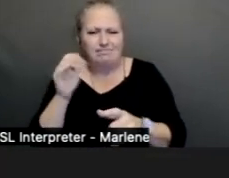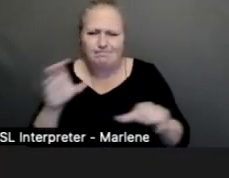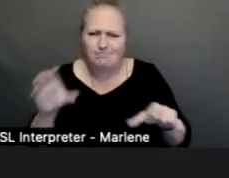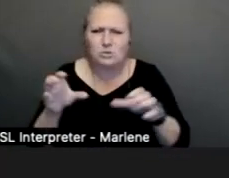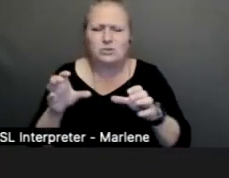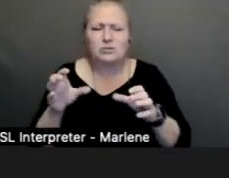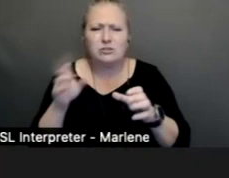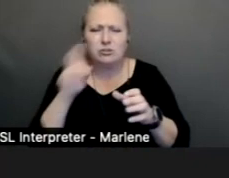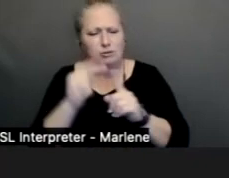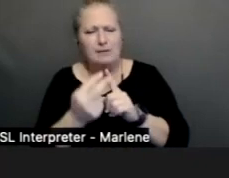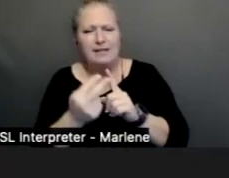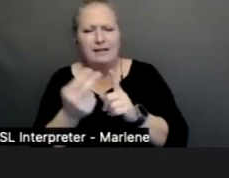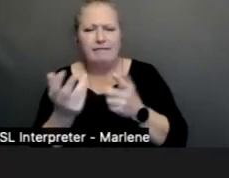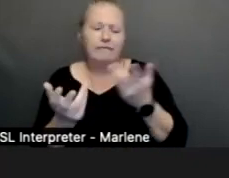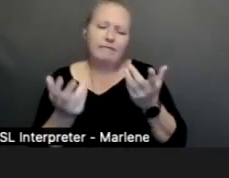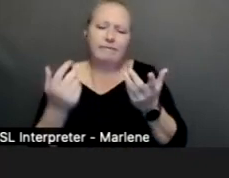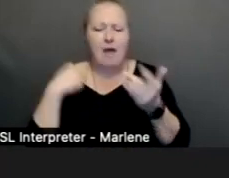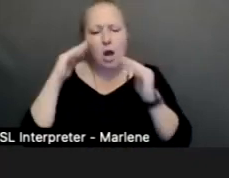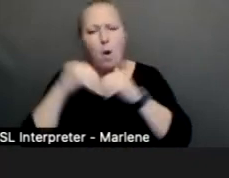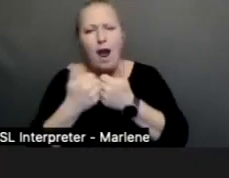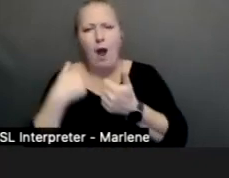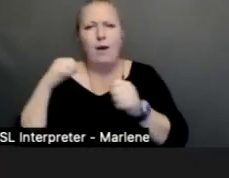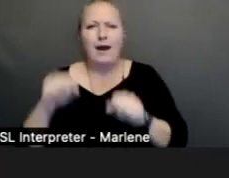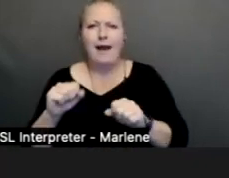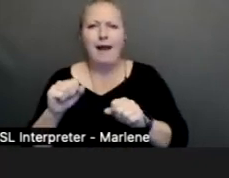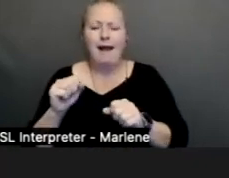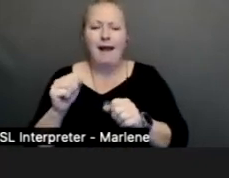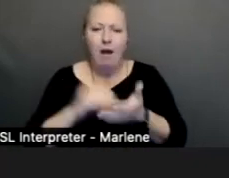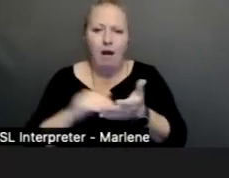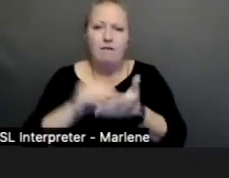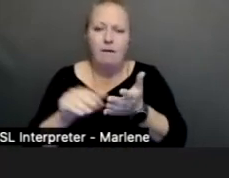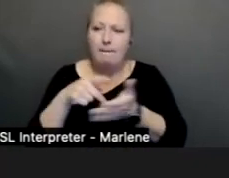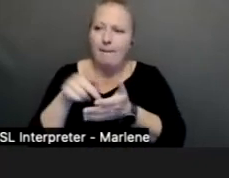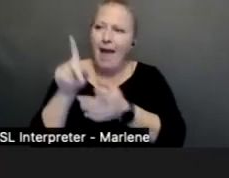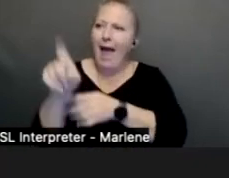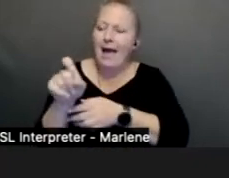perspective, you know, I don't know how we can keep asking the taxpayers to continue to support